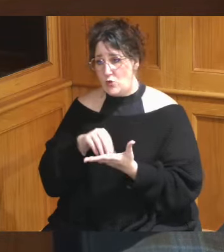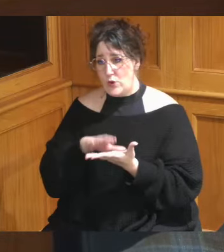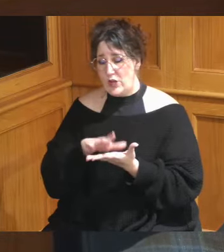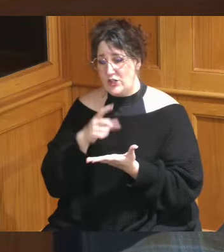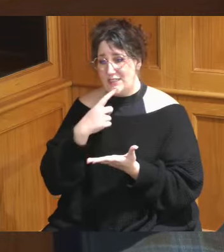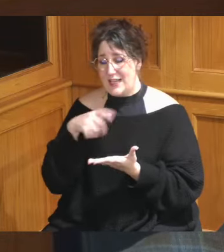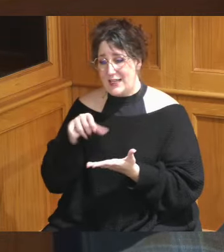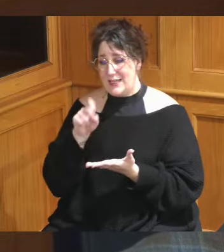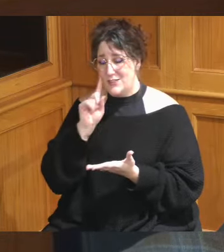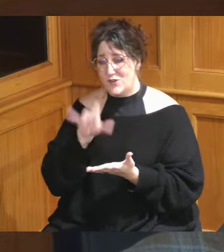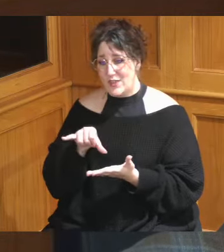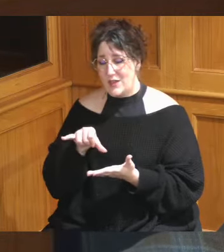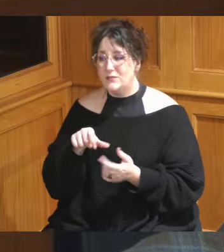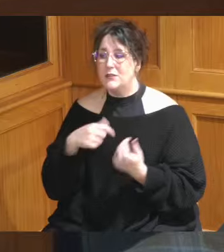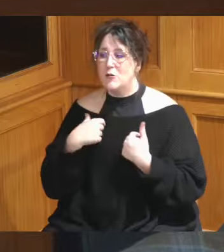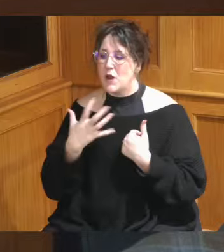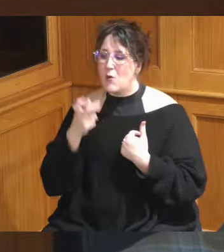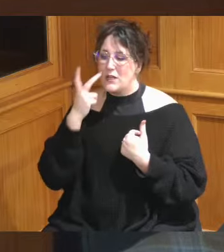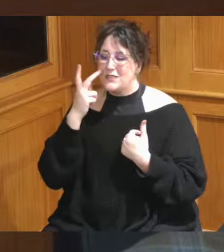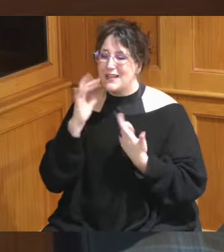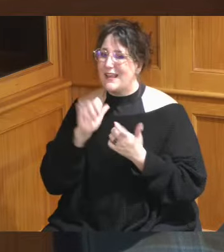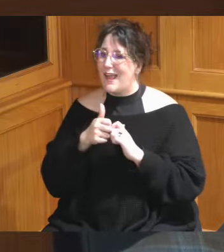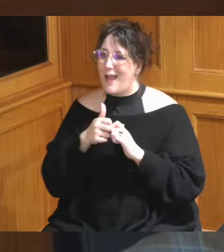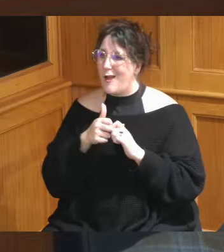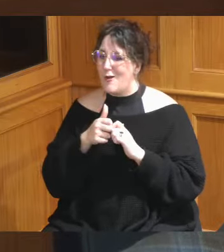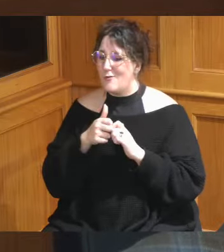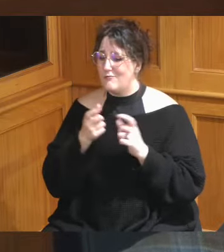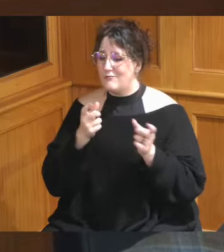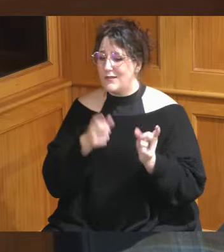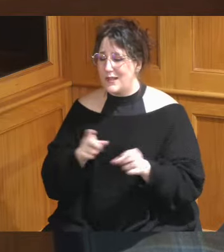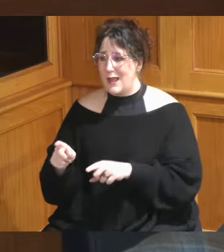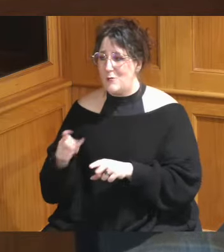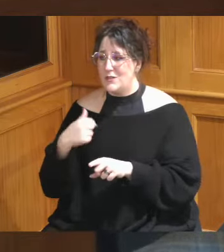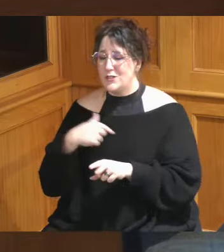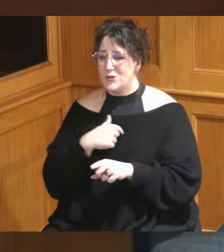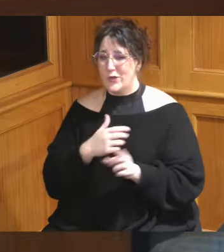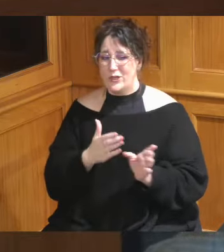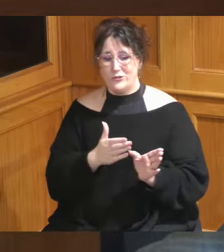the other thing is I kind of want to see how this plays out because we're doing a shifting this